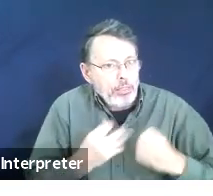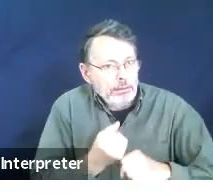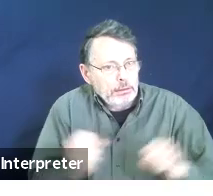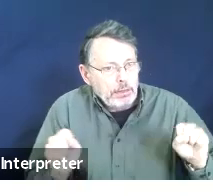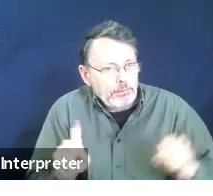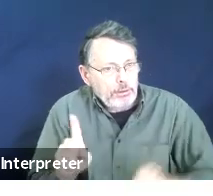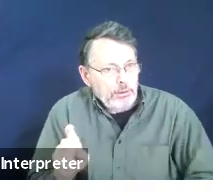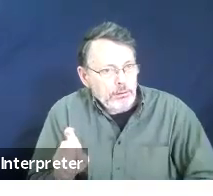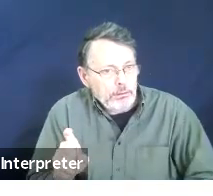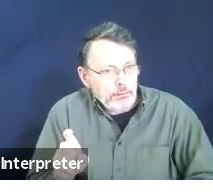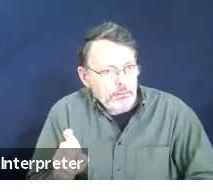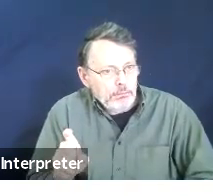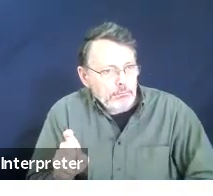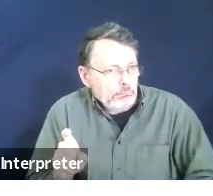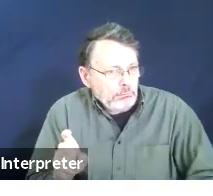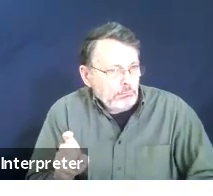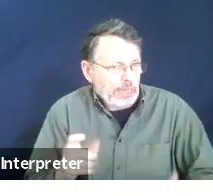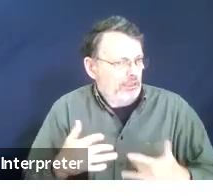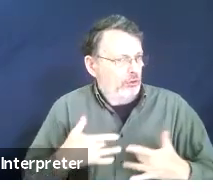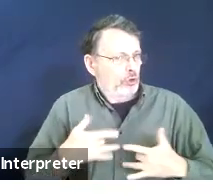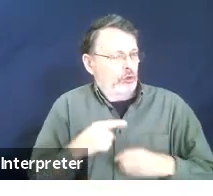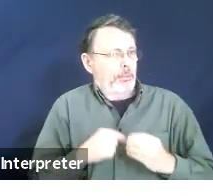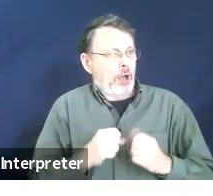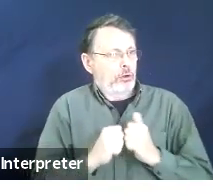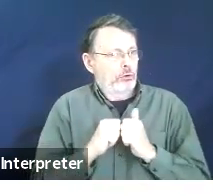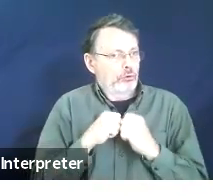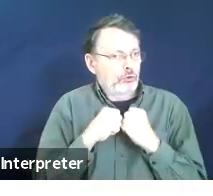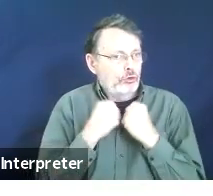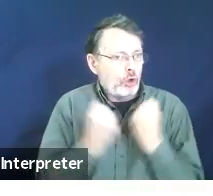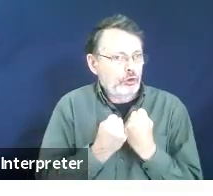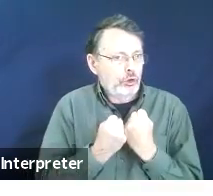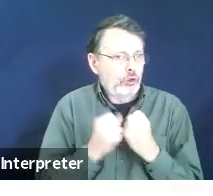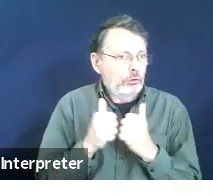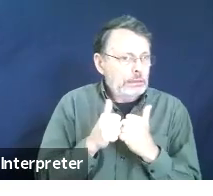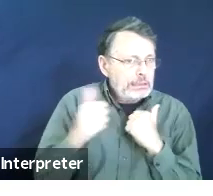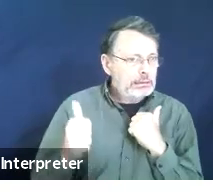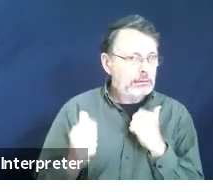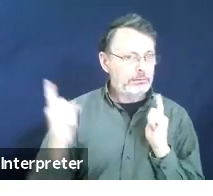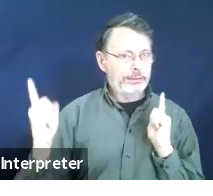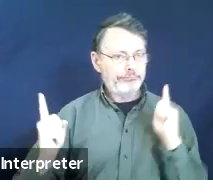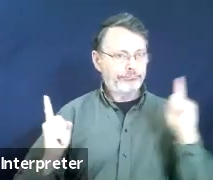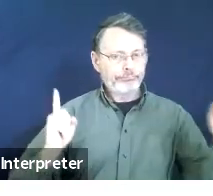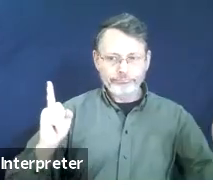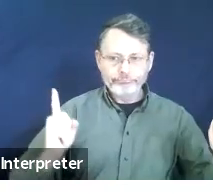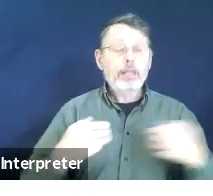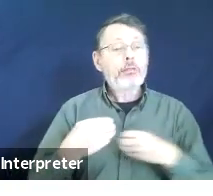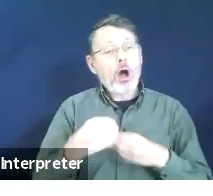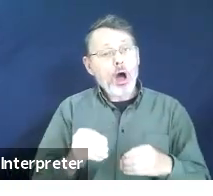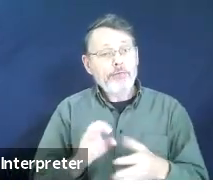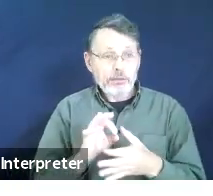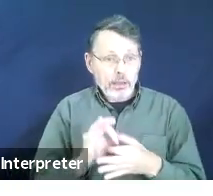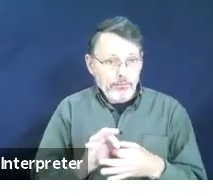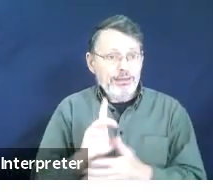address concerns over social distancing? So we the Office of Disability Integration and Coordination,